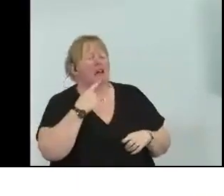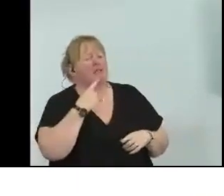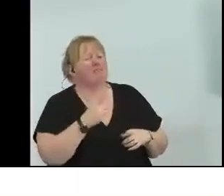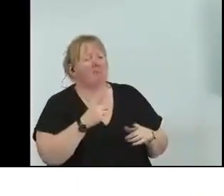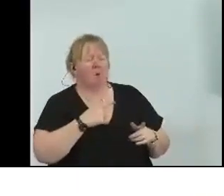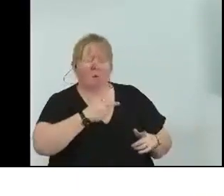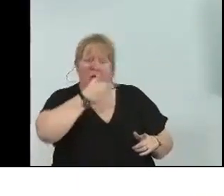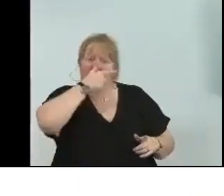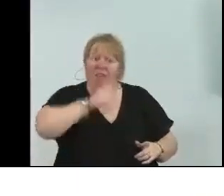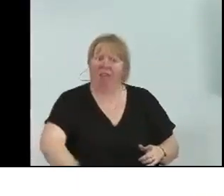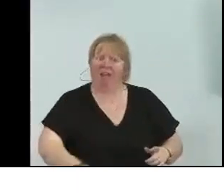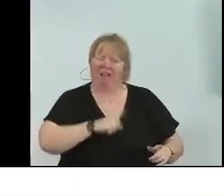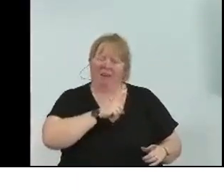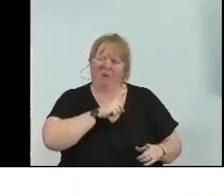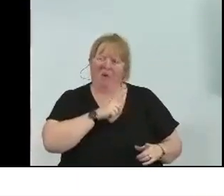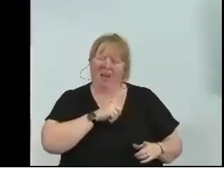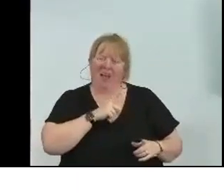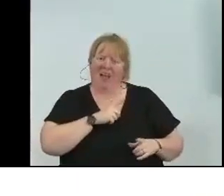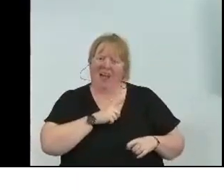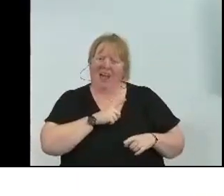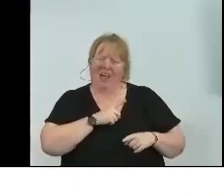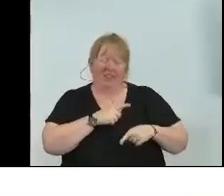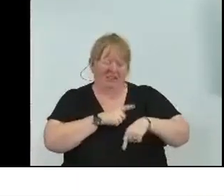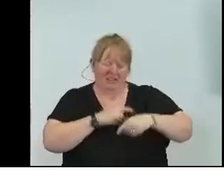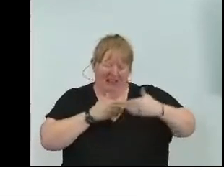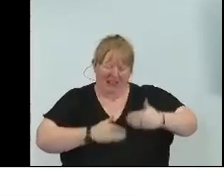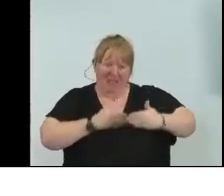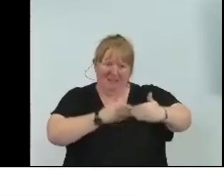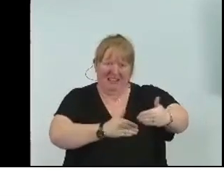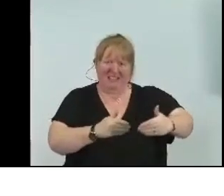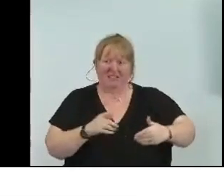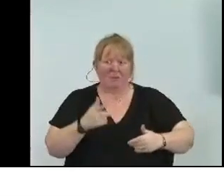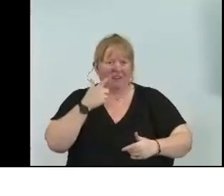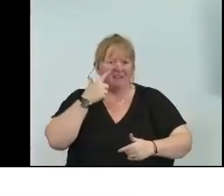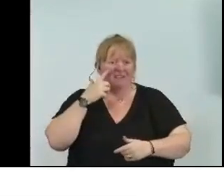that the timings kind of worked out for us in that we found Shani at the right time.